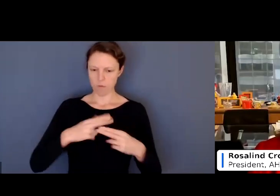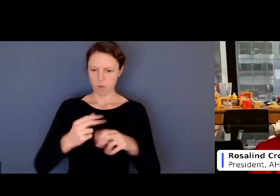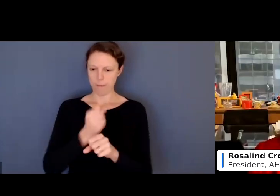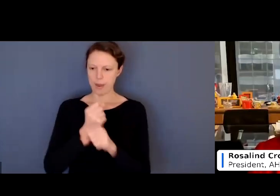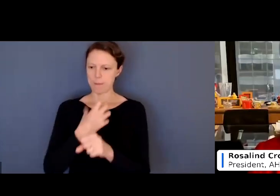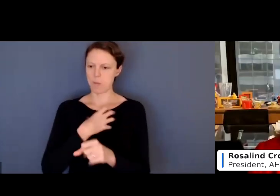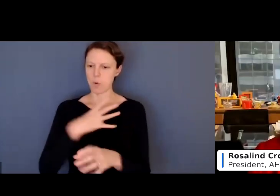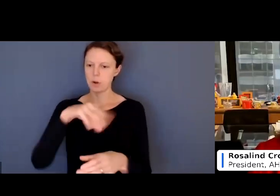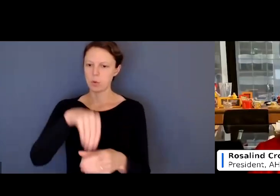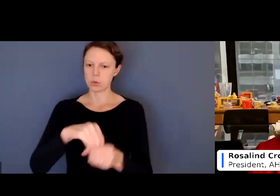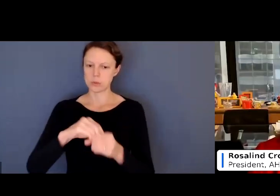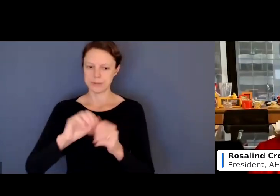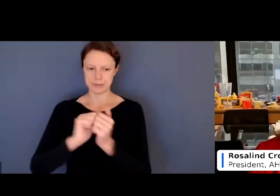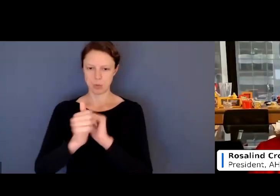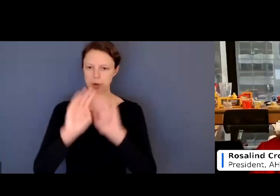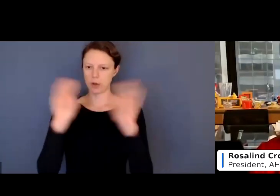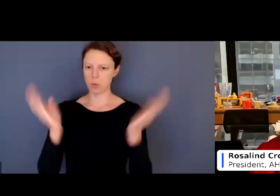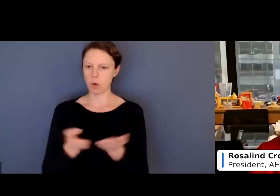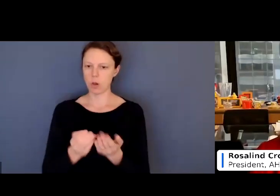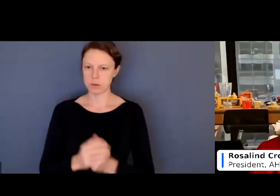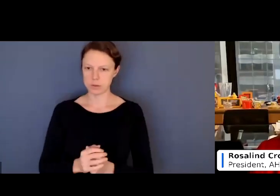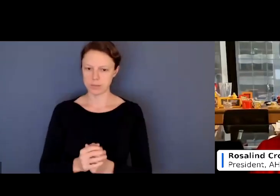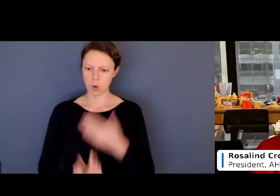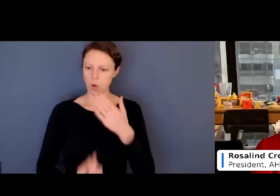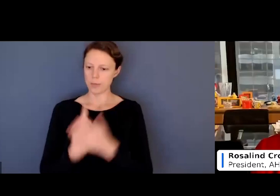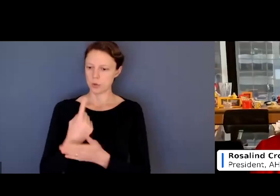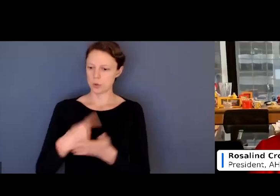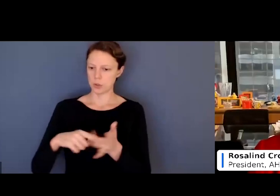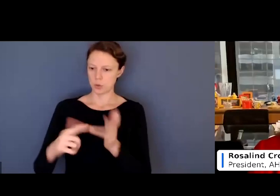opportunity to collaborate, to learn and to innovate